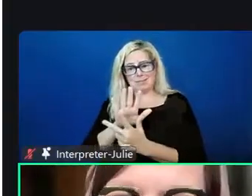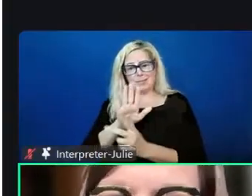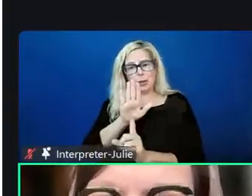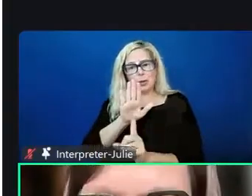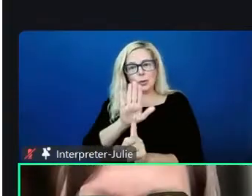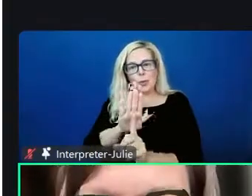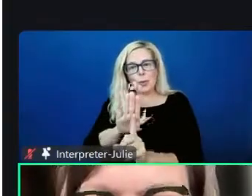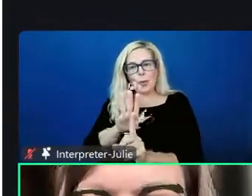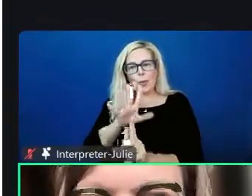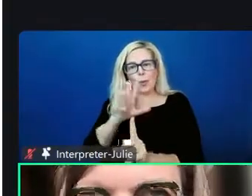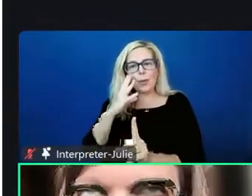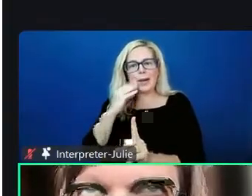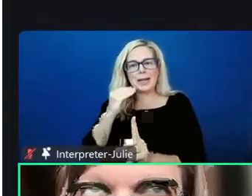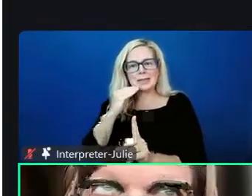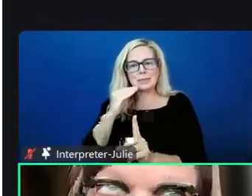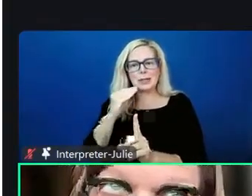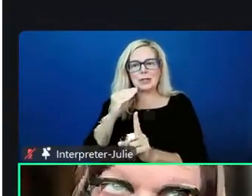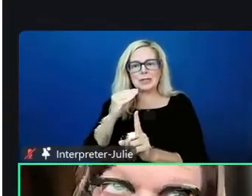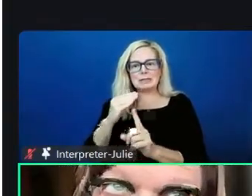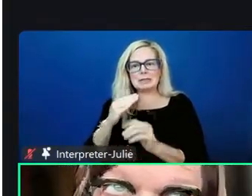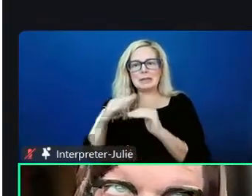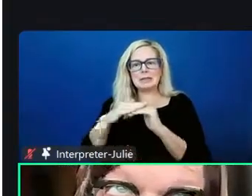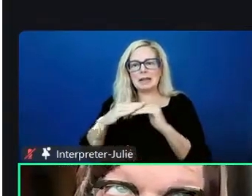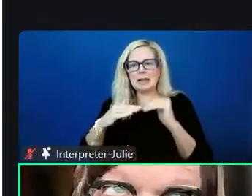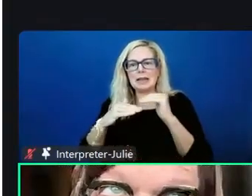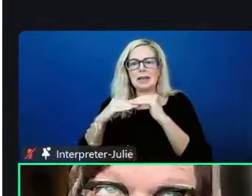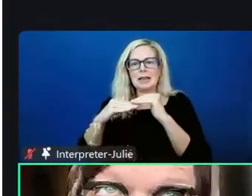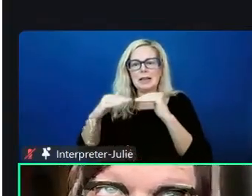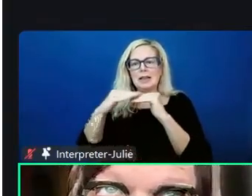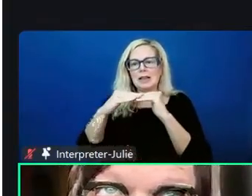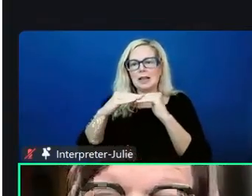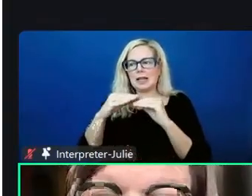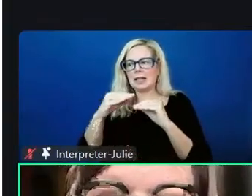compounding disparities rather than if you were just disabled, white,